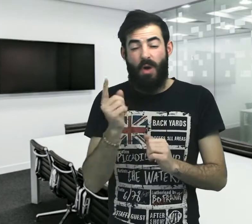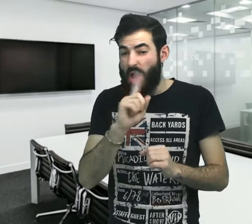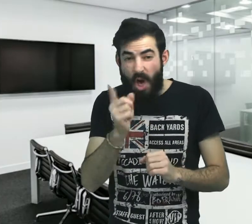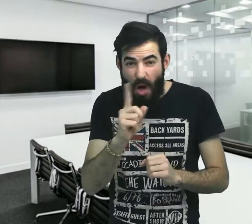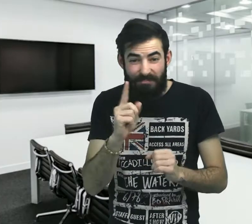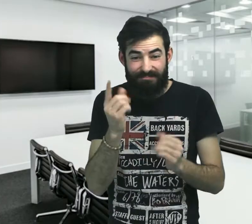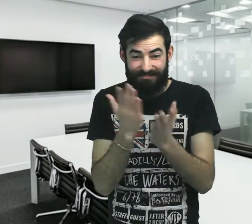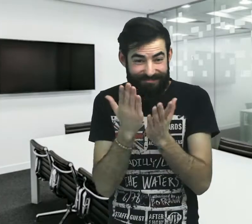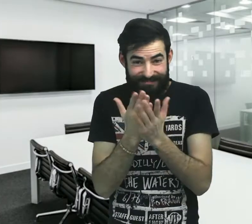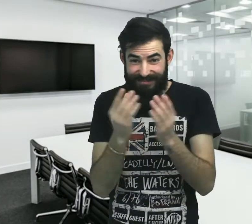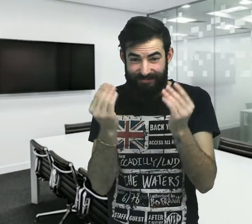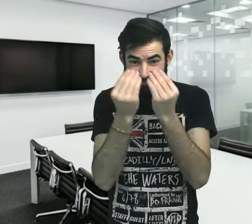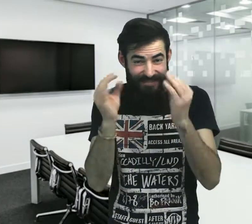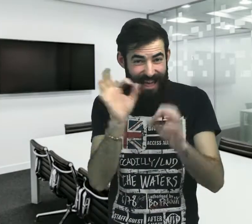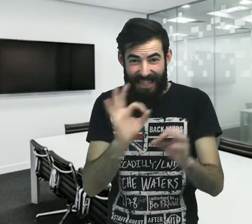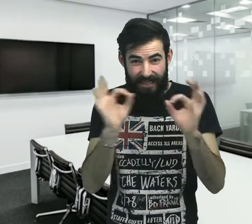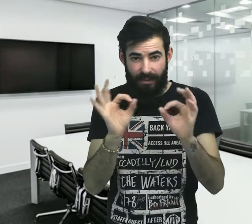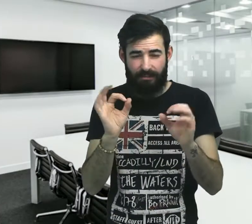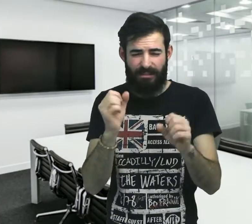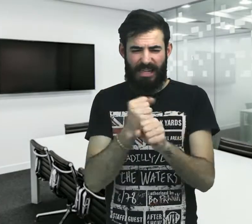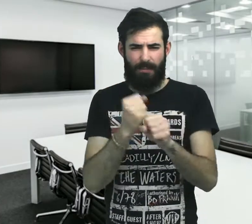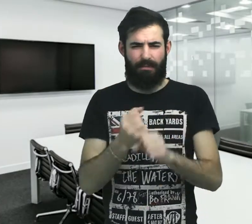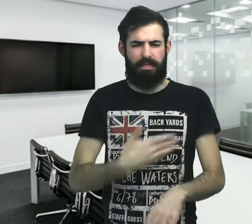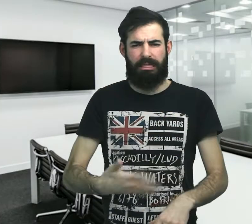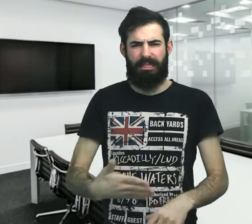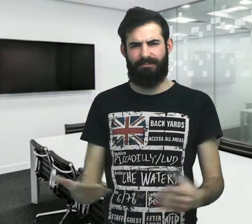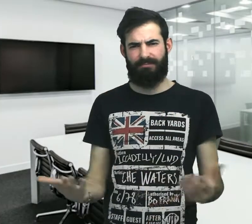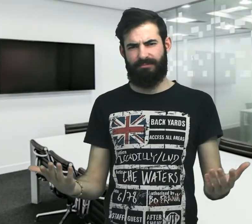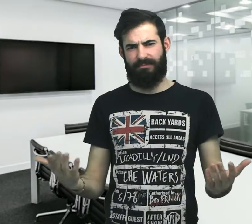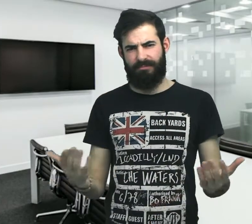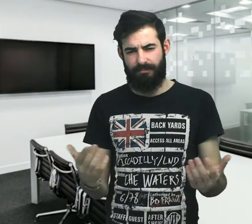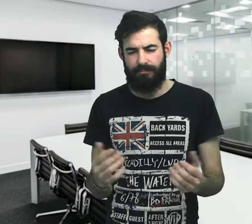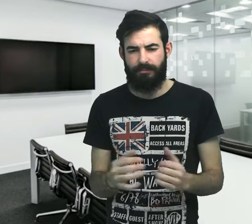If they are not trained, they will find only find work for people without qualifications